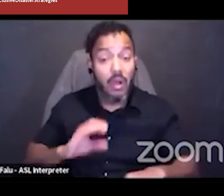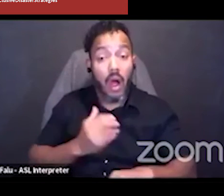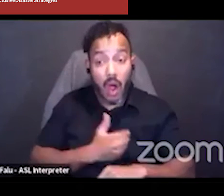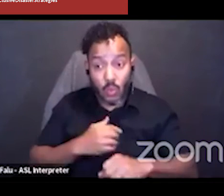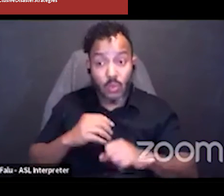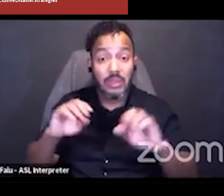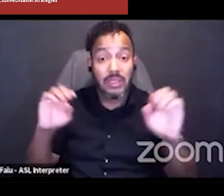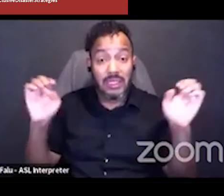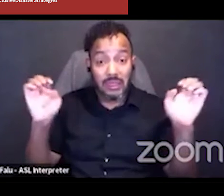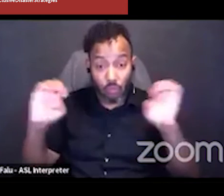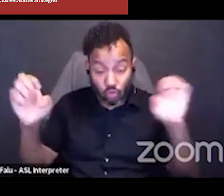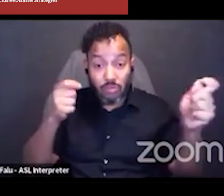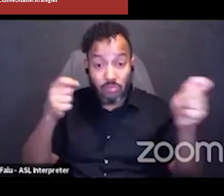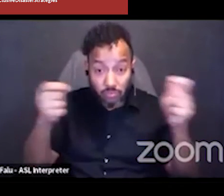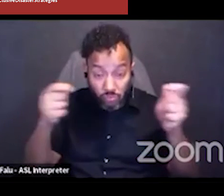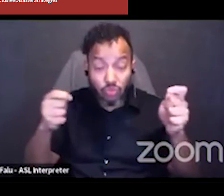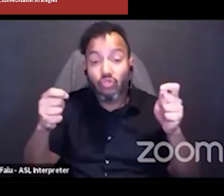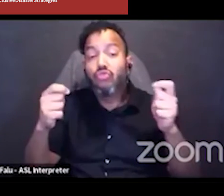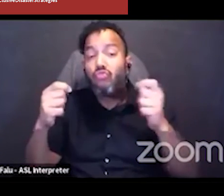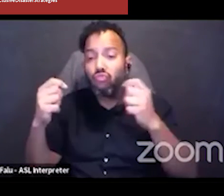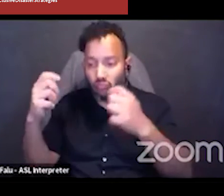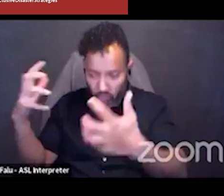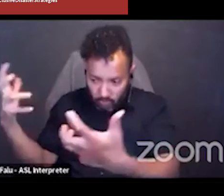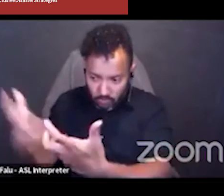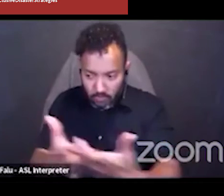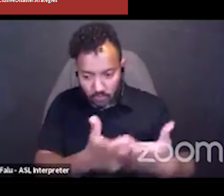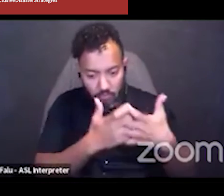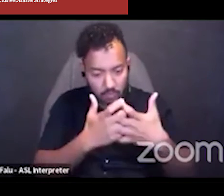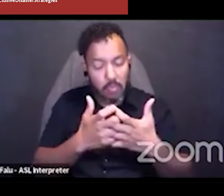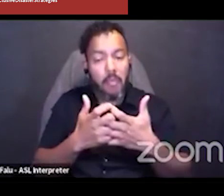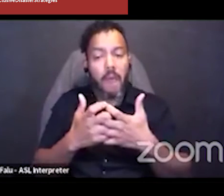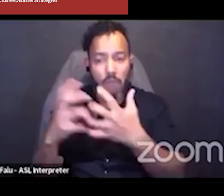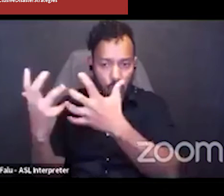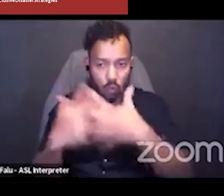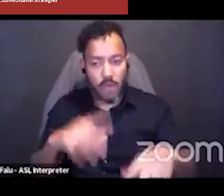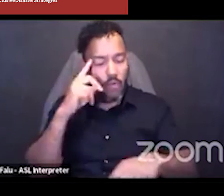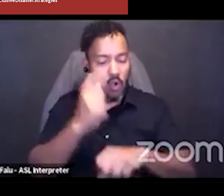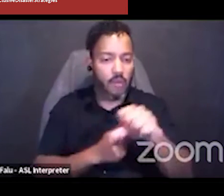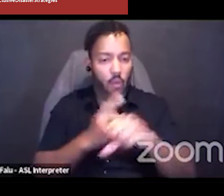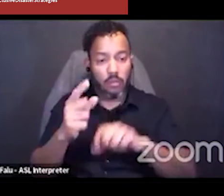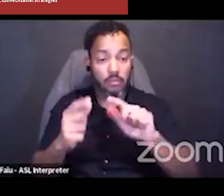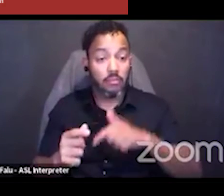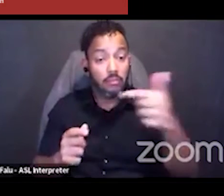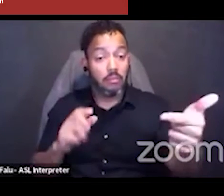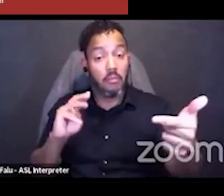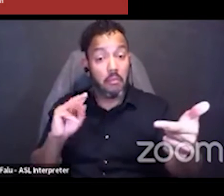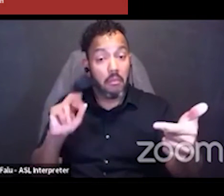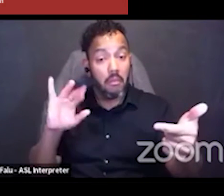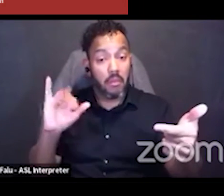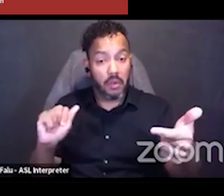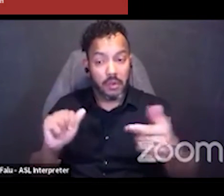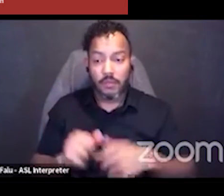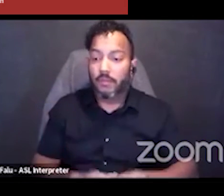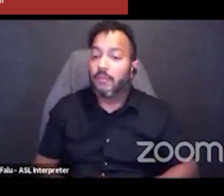Back to you, Maria. Thank you both.